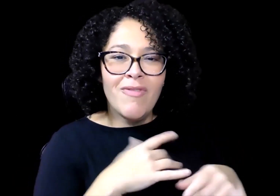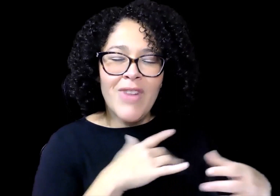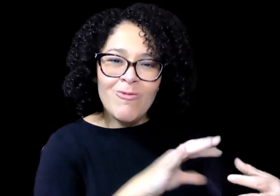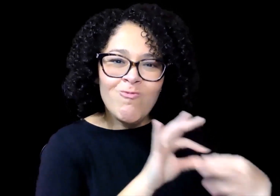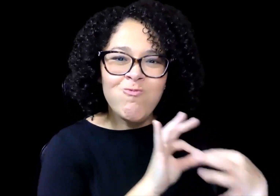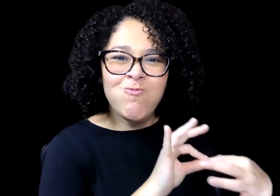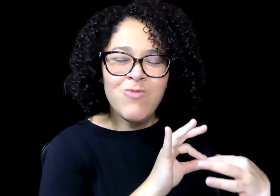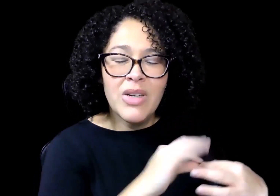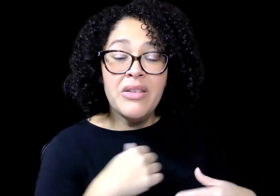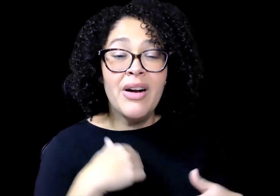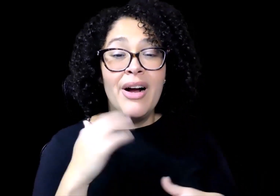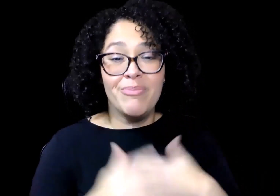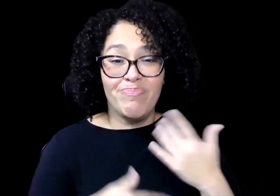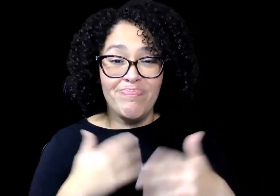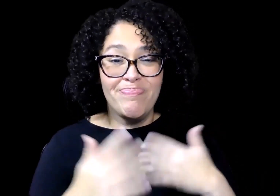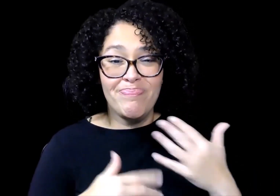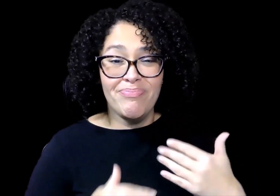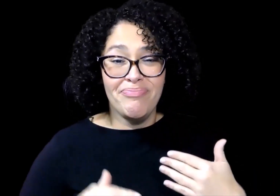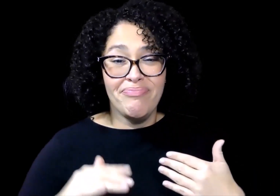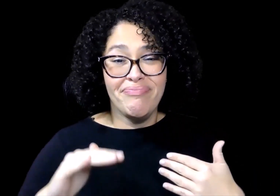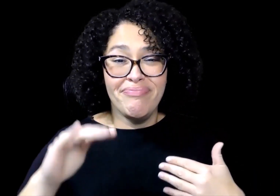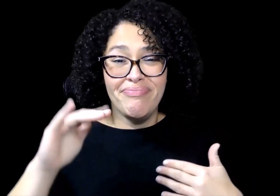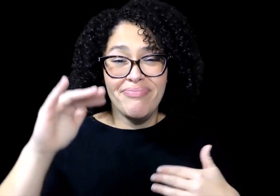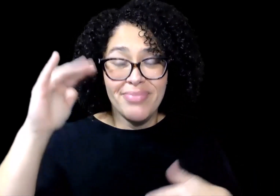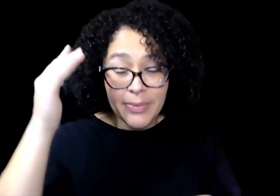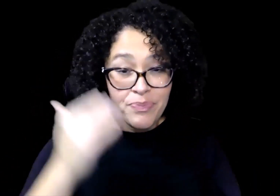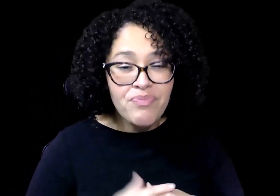when I'd get back to school I felt like I belonged there